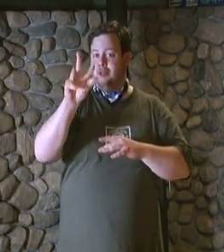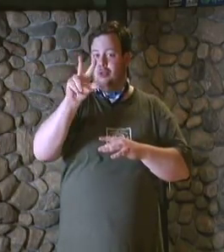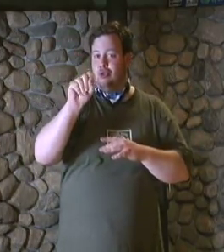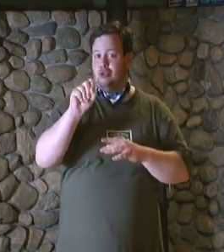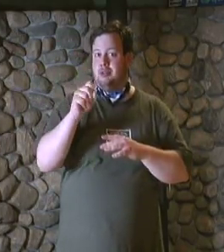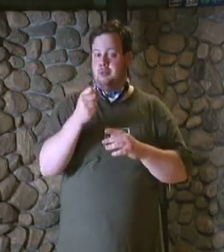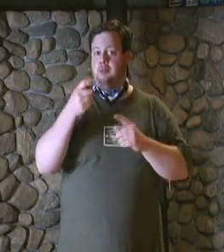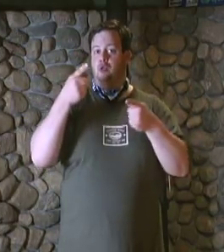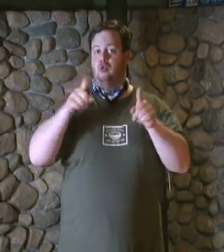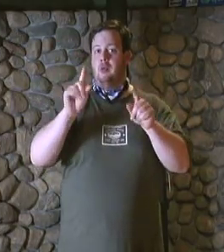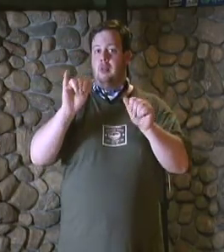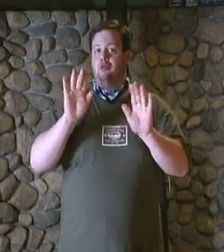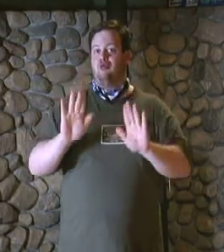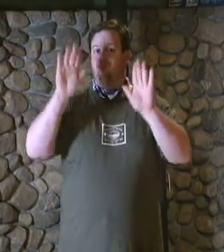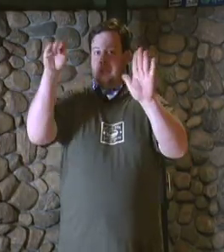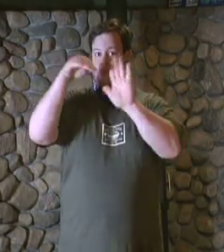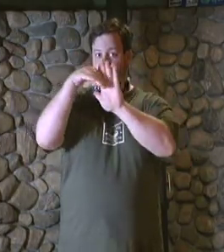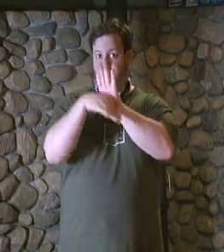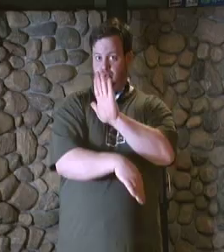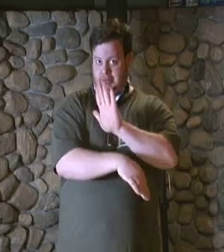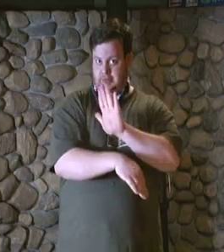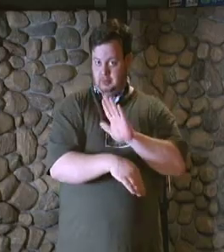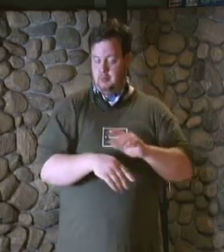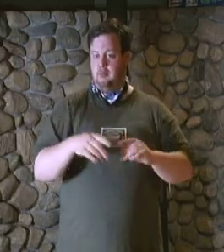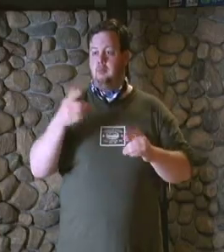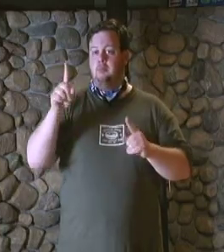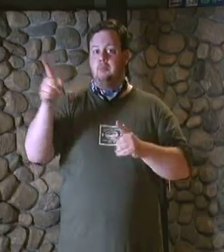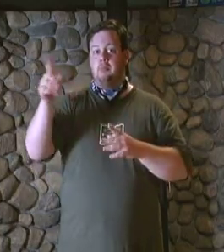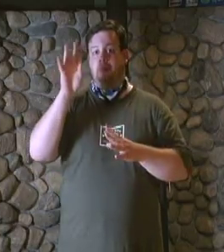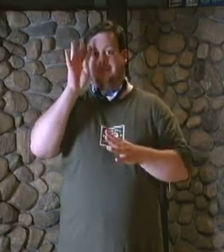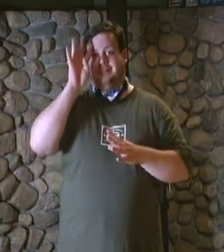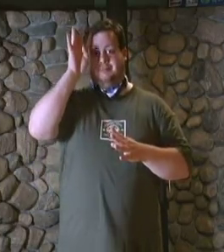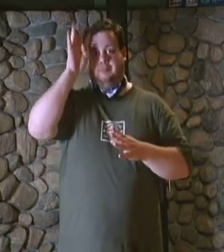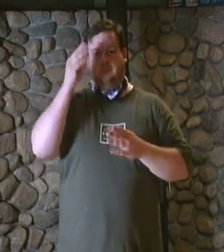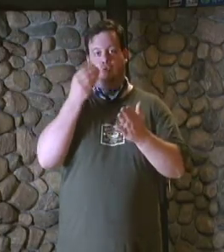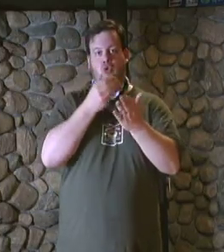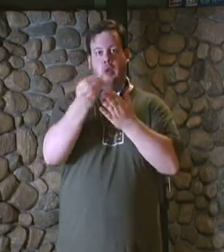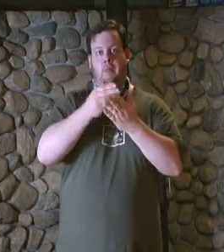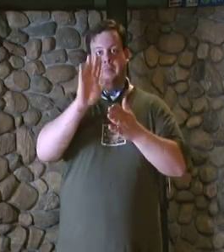Back in the 1920s and 1930s, during the Great Depression,